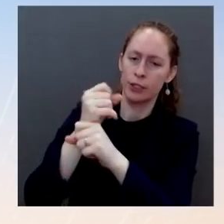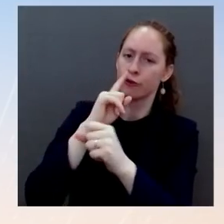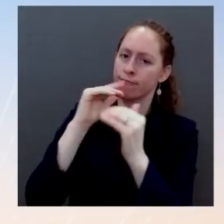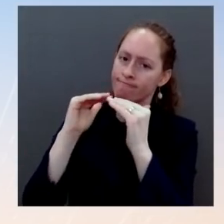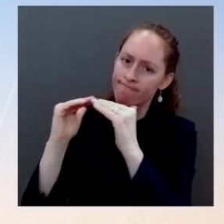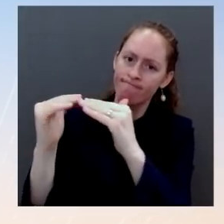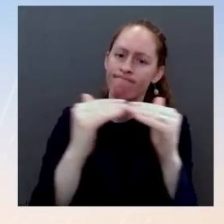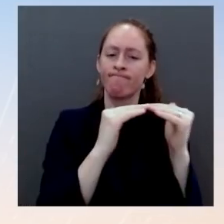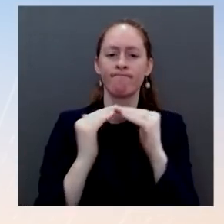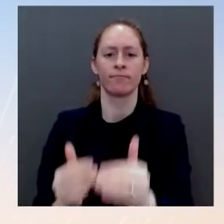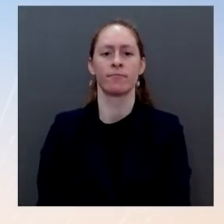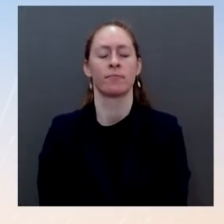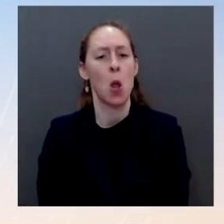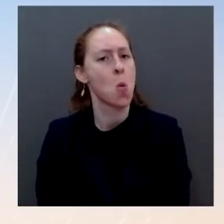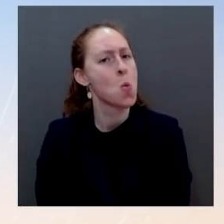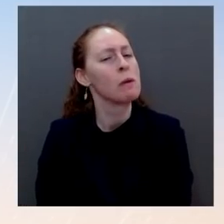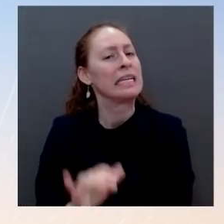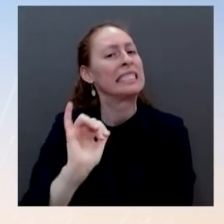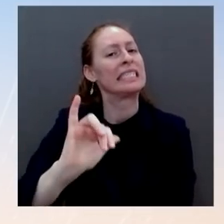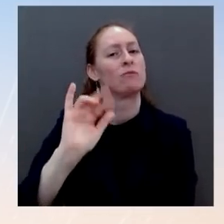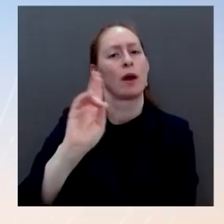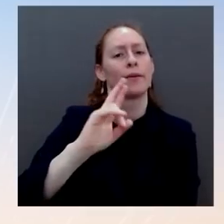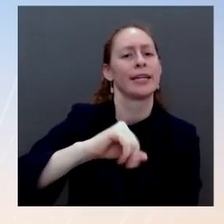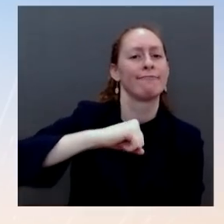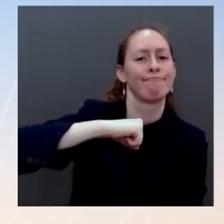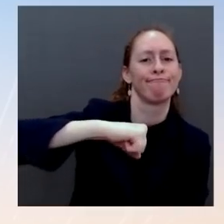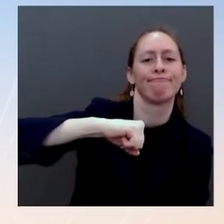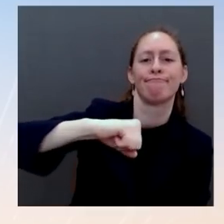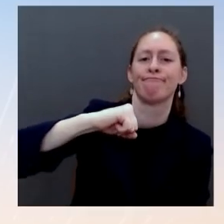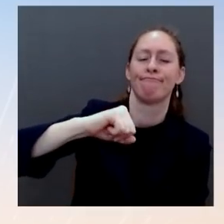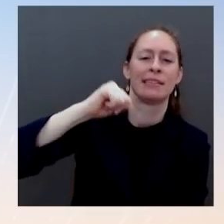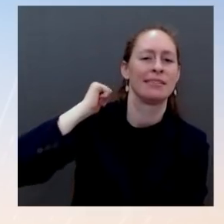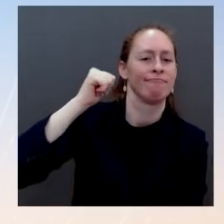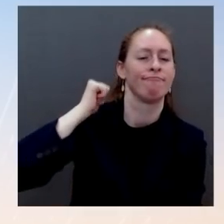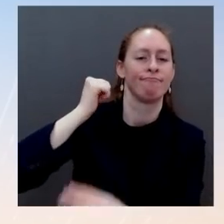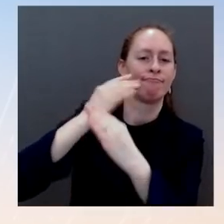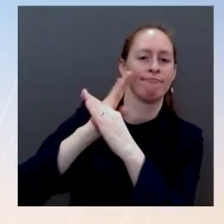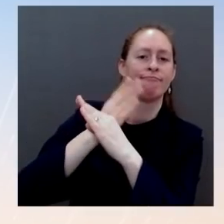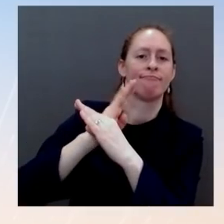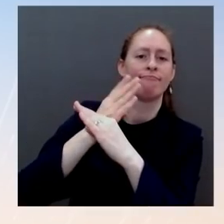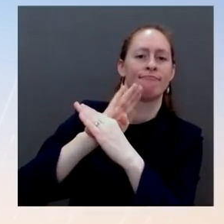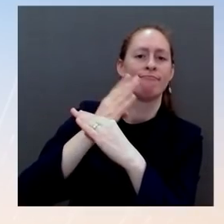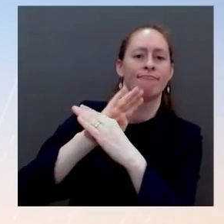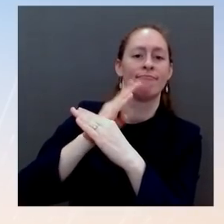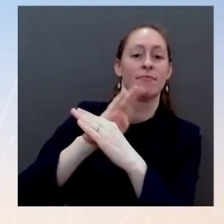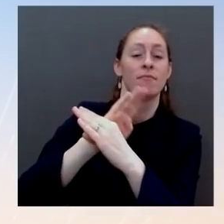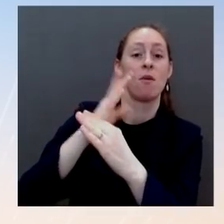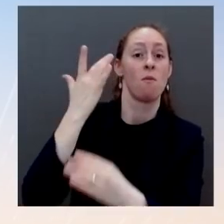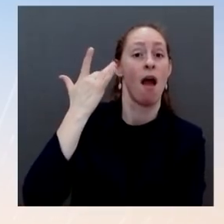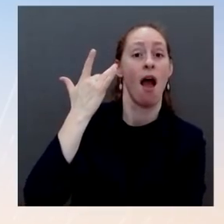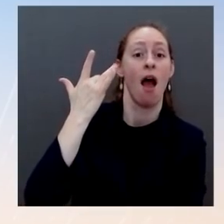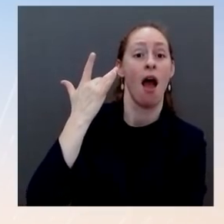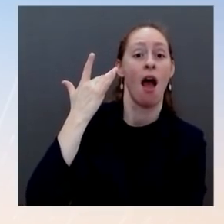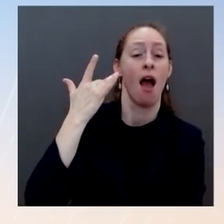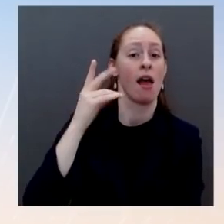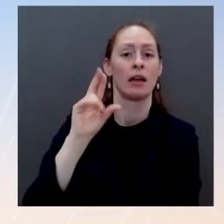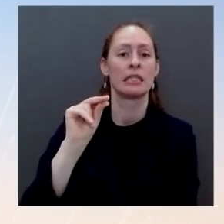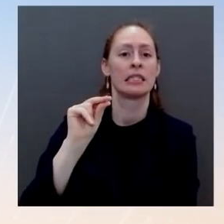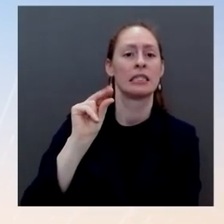as an excuse to make it more difficult for people to vote. So, it is not a replacement, it is not a substitute, and our focus remains on those two pieces of legislation.